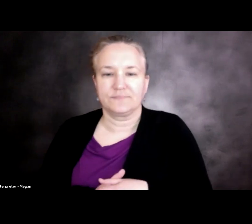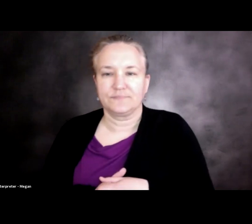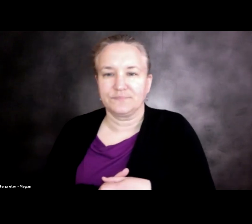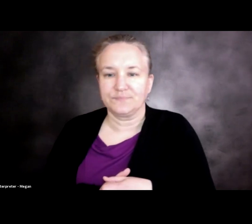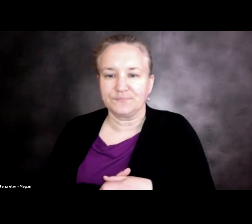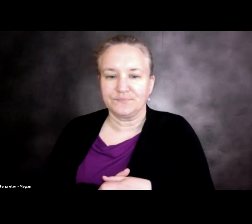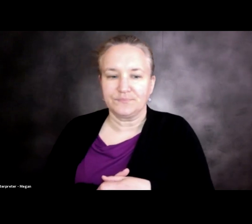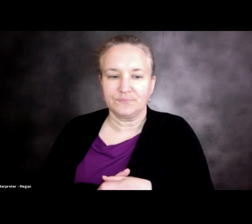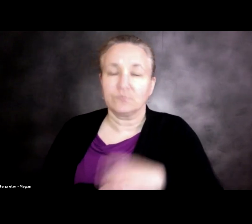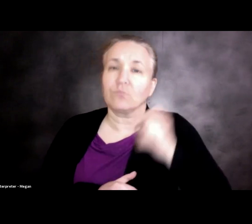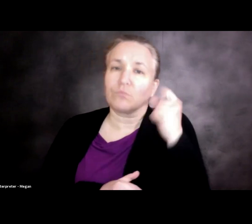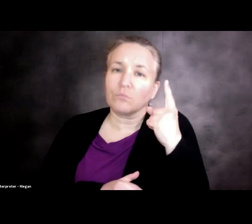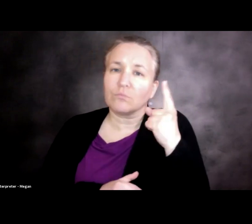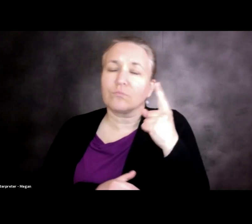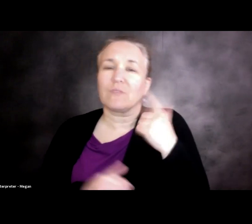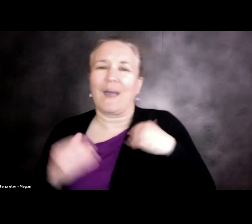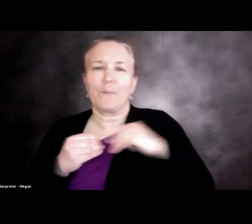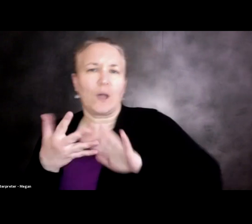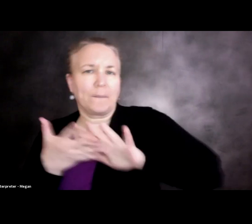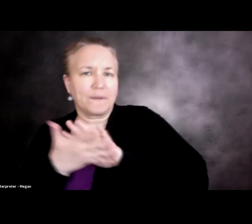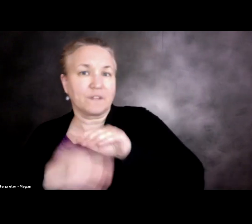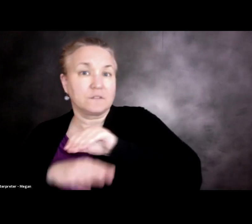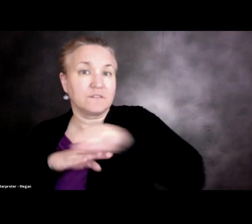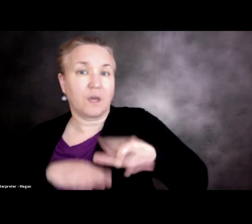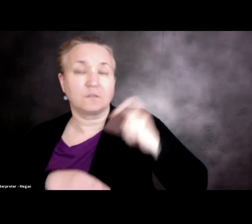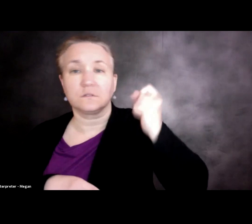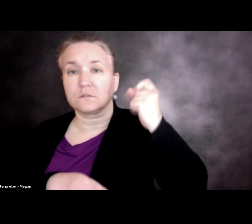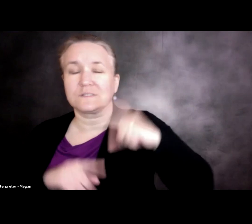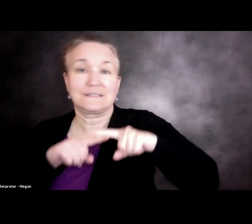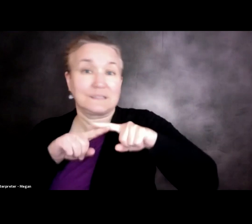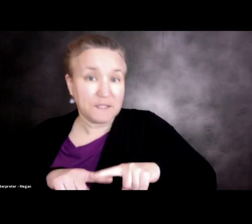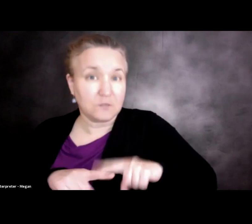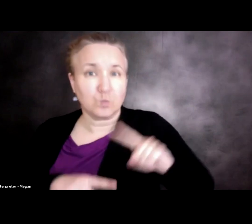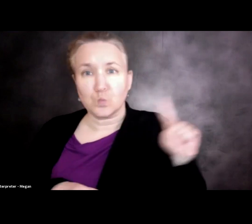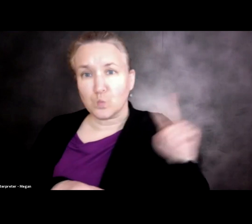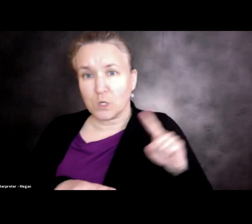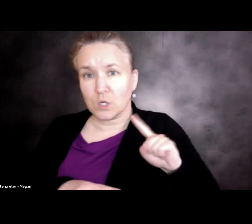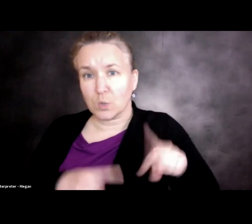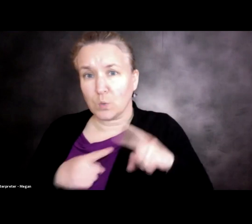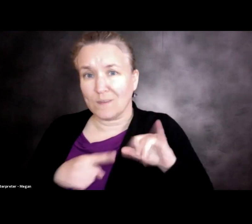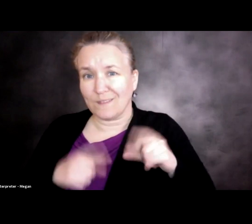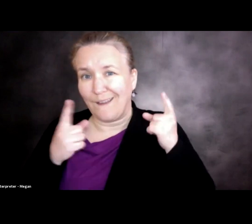And it had more ambiguous effects, depending on where and when you were, in the imperial world.